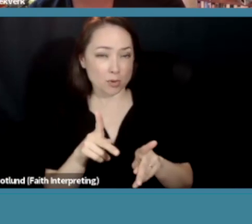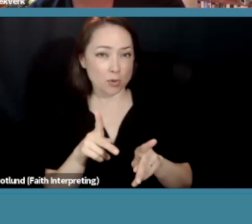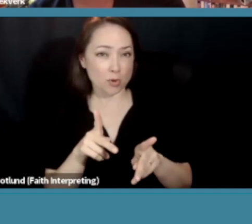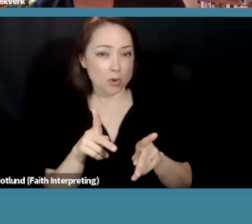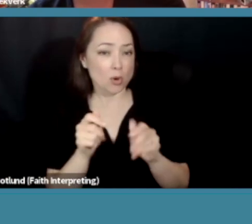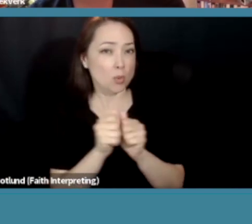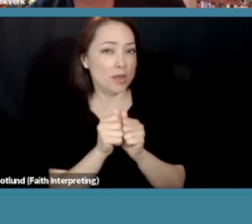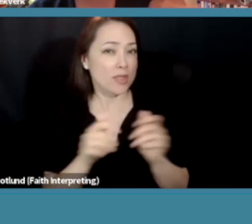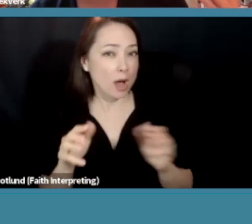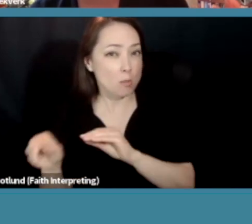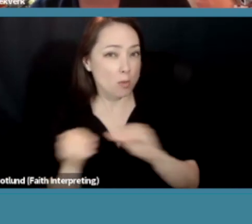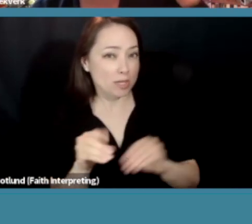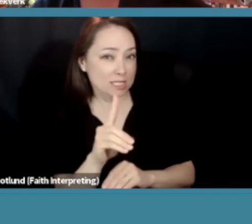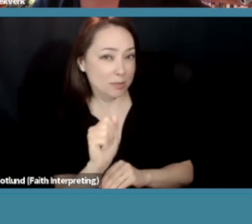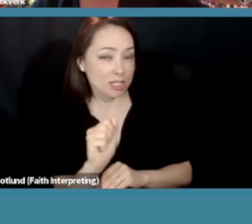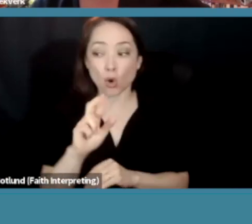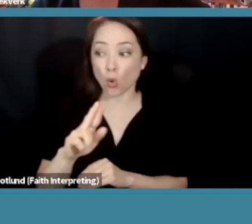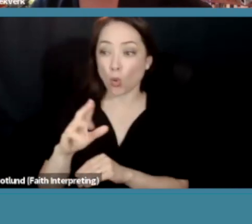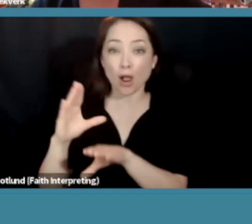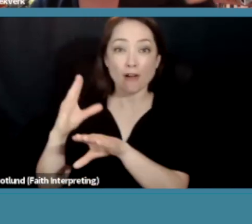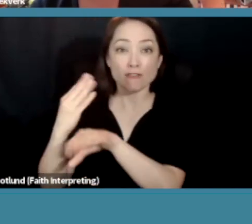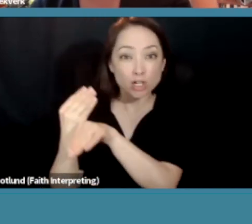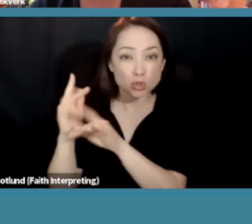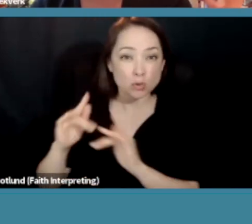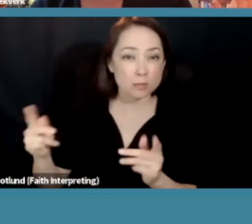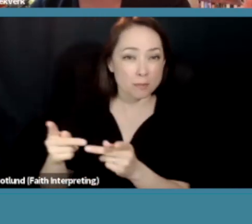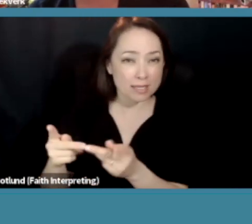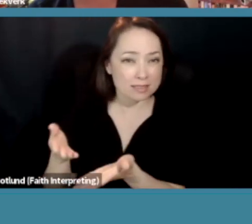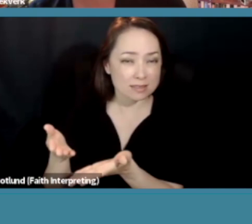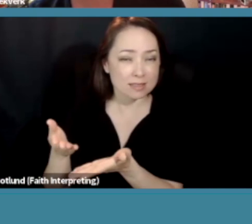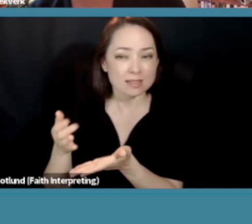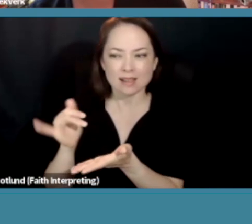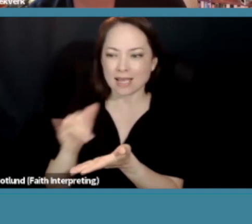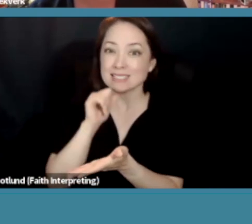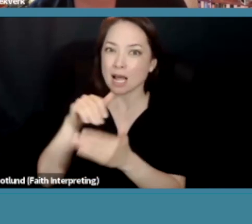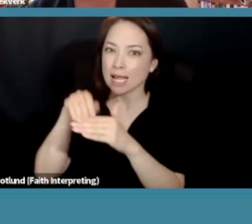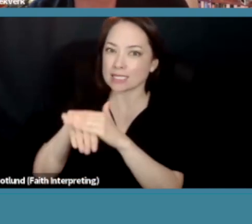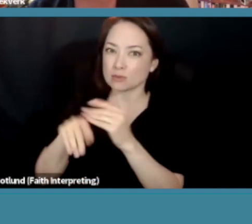or is it in a virtual space that's not accessible to everybody?